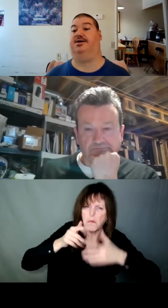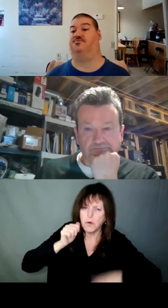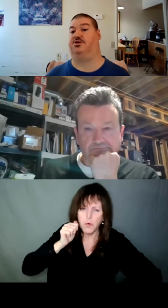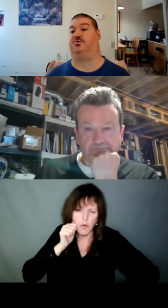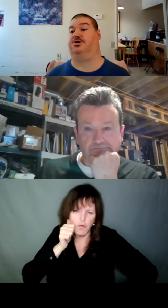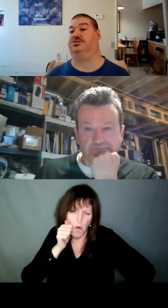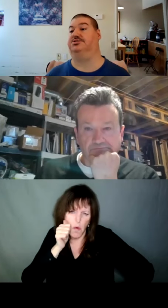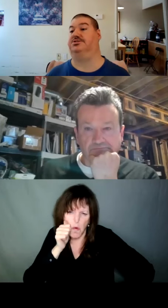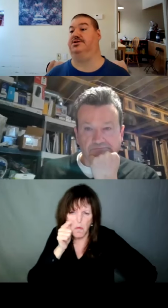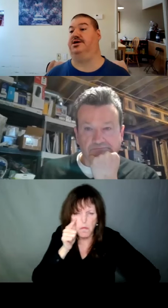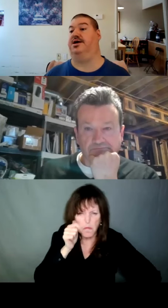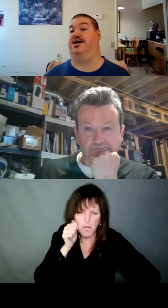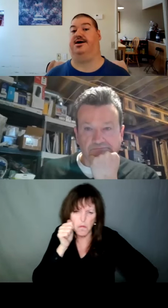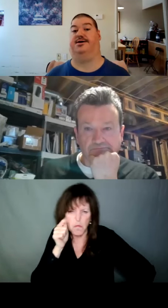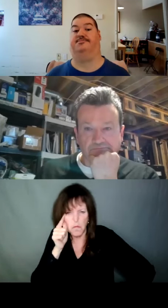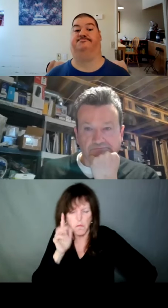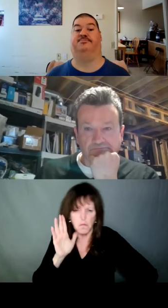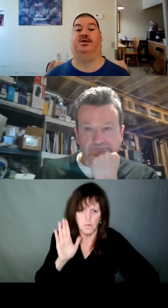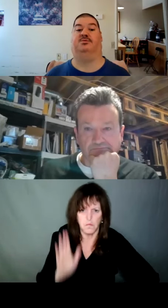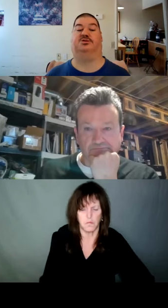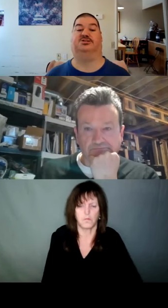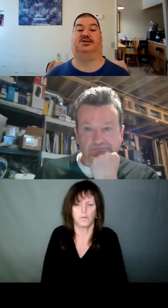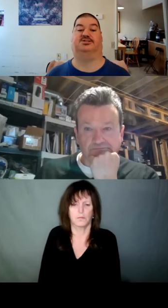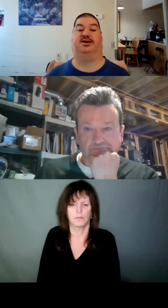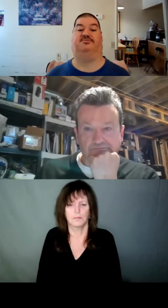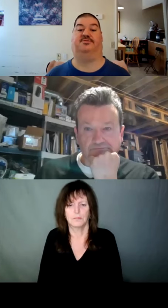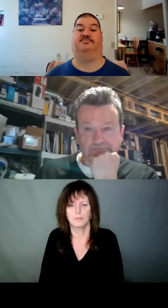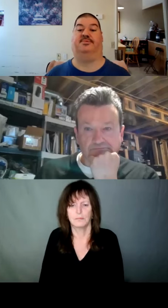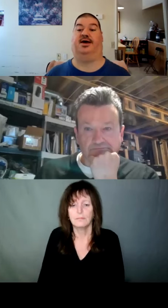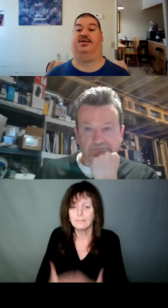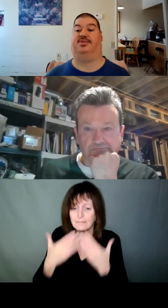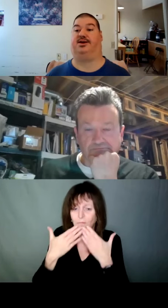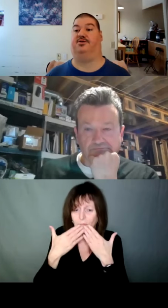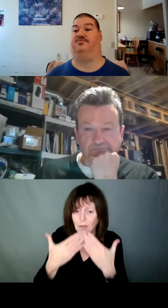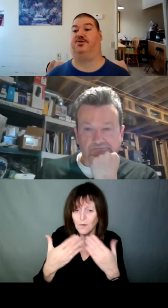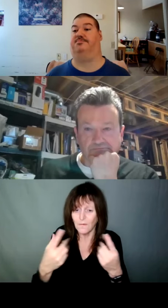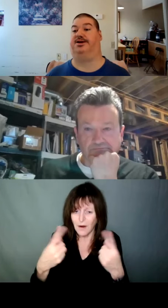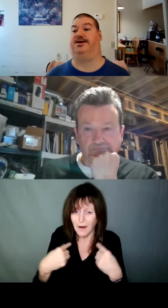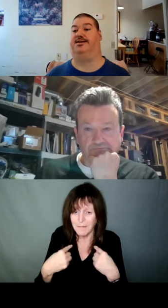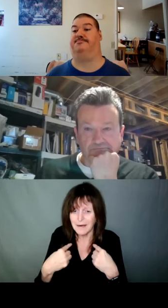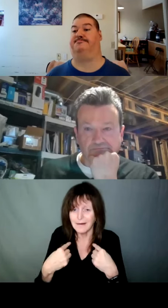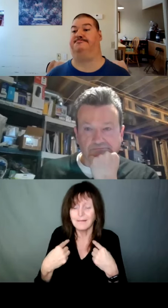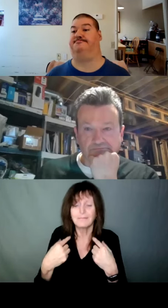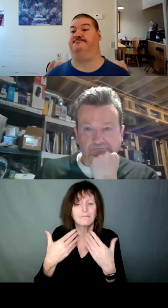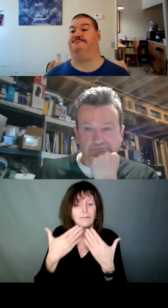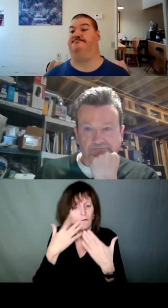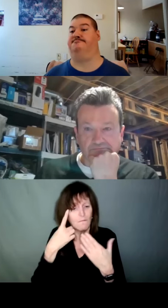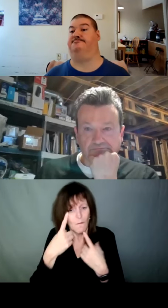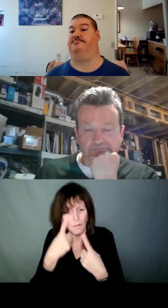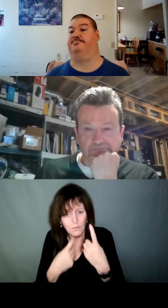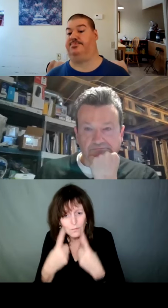and also a recording of this presentation within the next 24 to 48 hours .